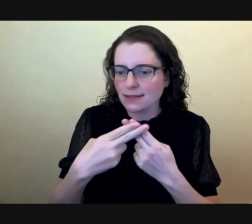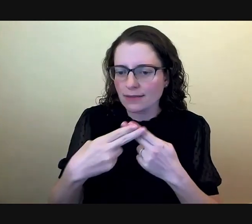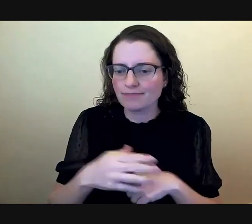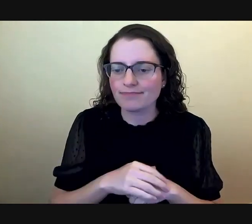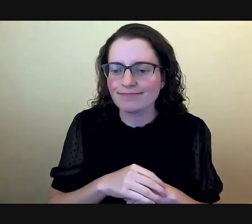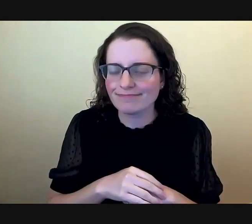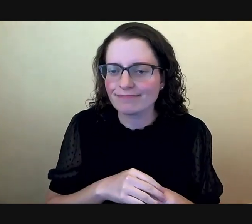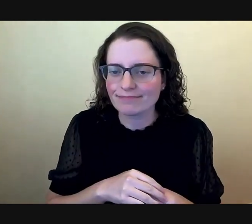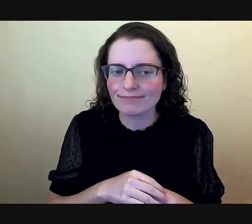Next slide.